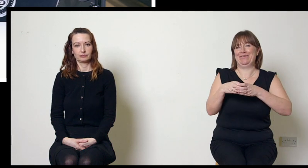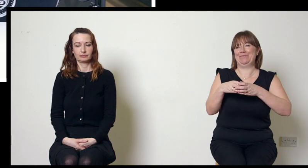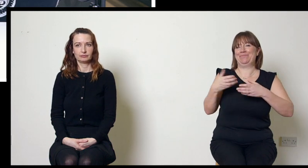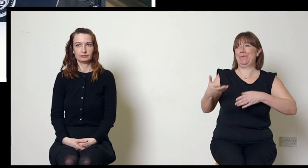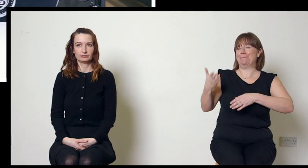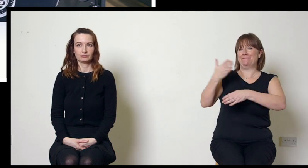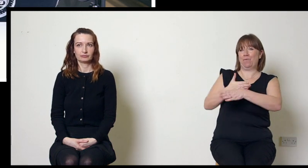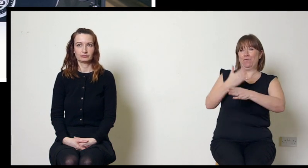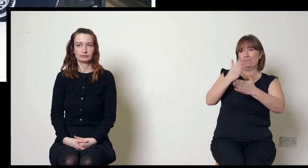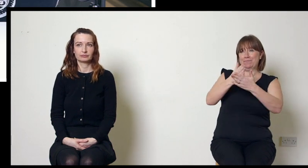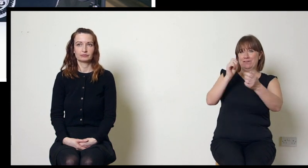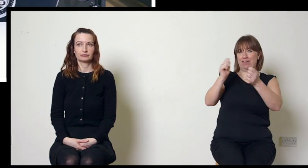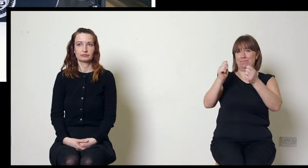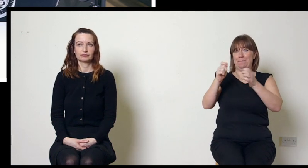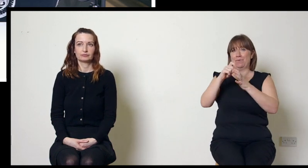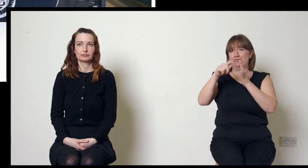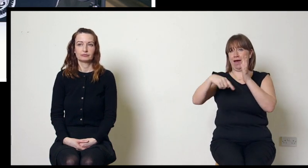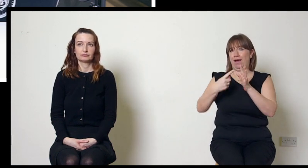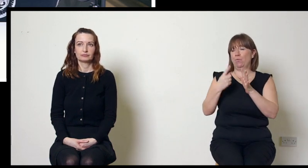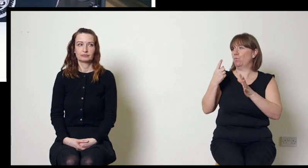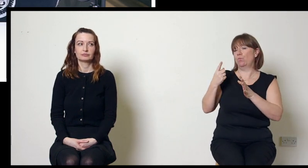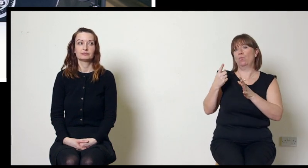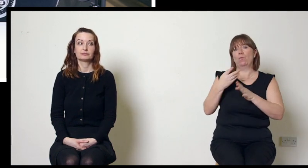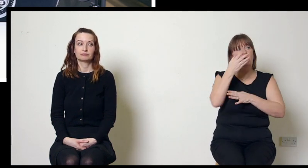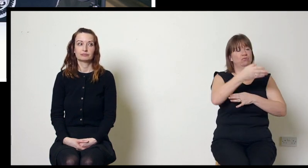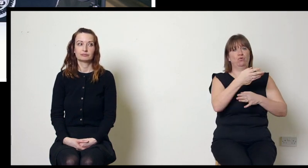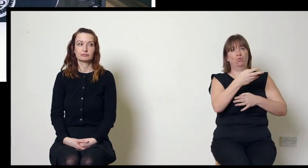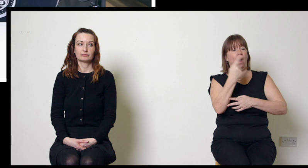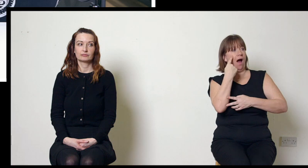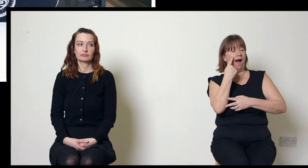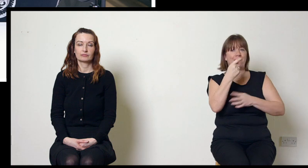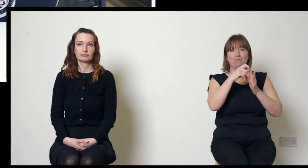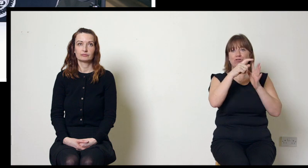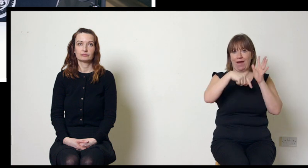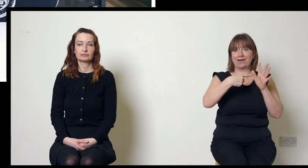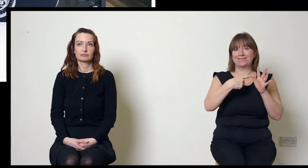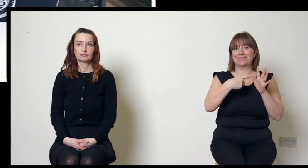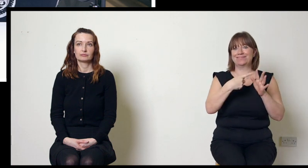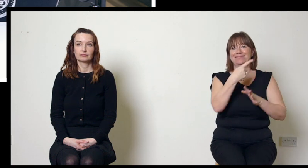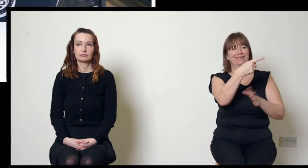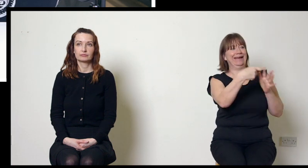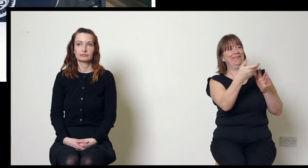We were doing a project in Eye, a local rural village (Keely's actually from there)